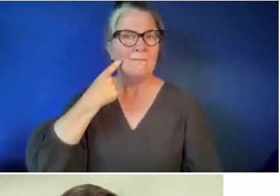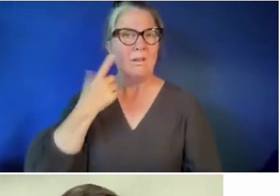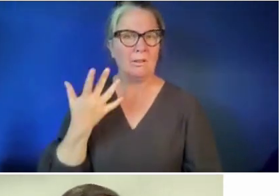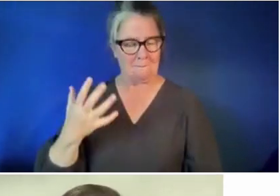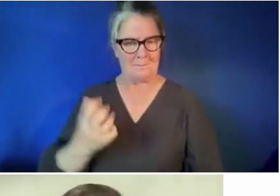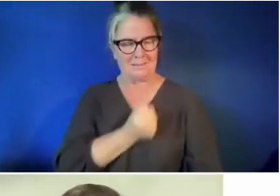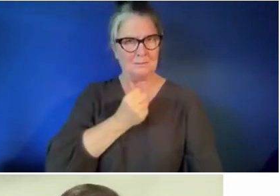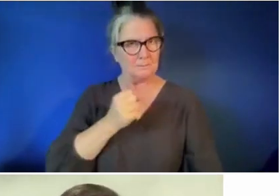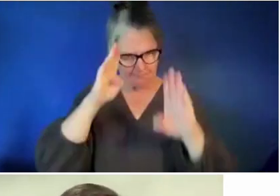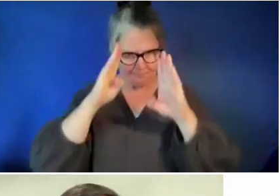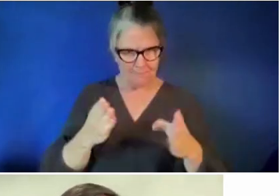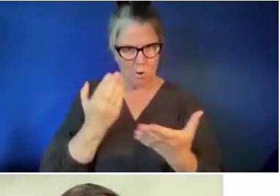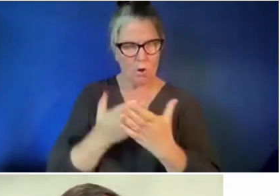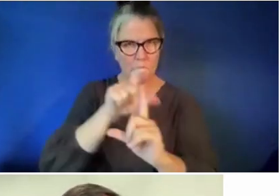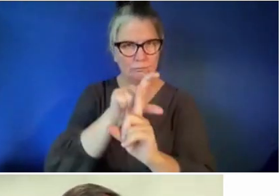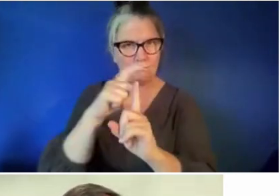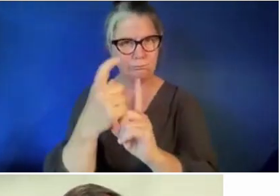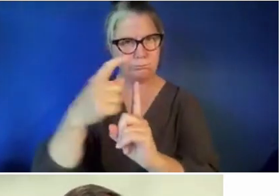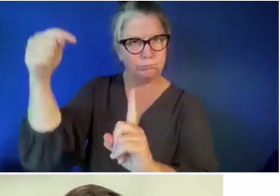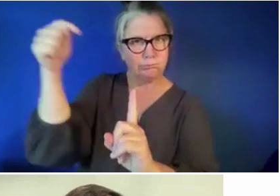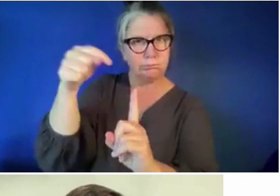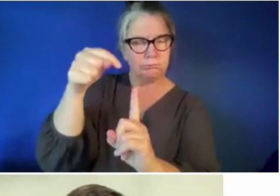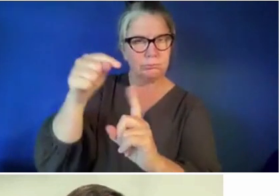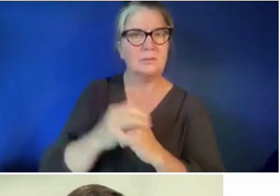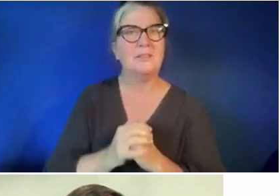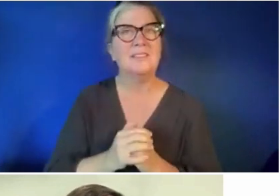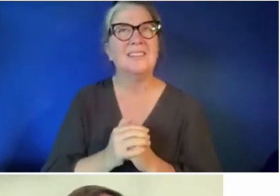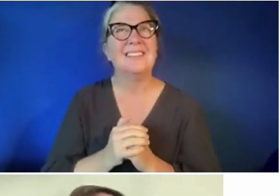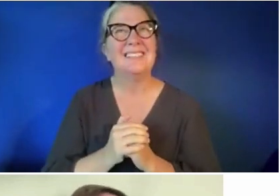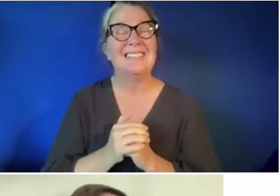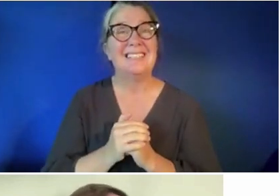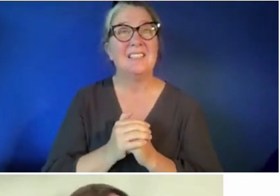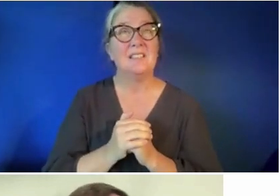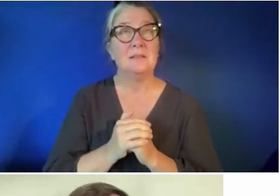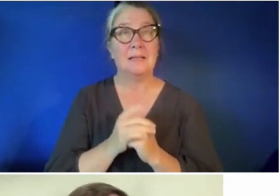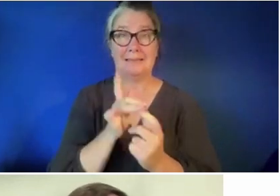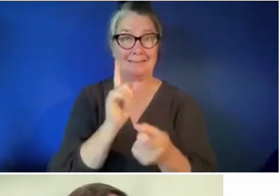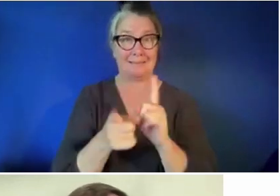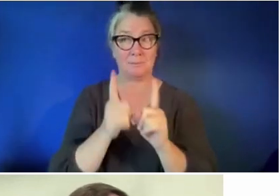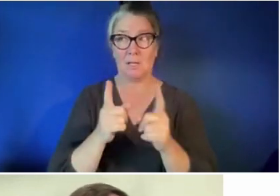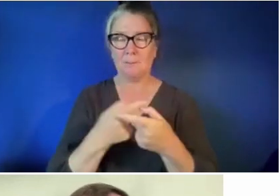in finding that balance come when we haven't talked about expectations properly,